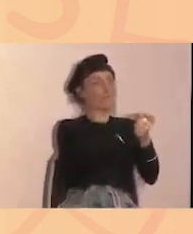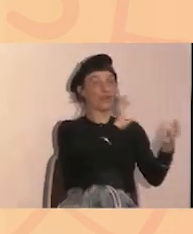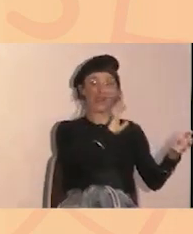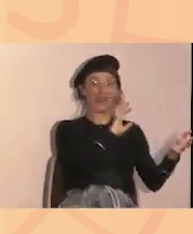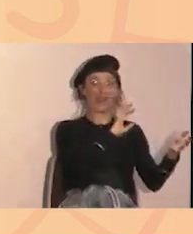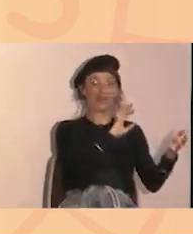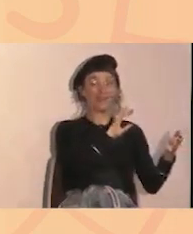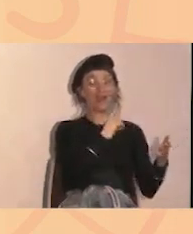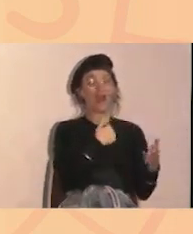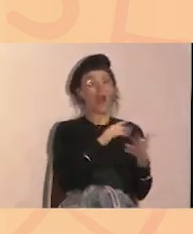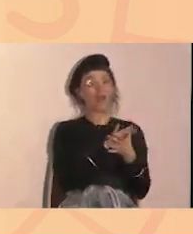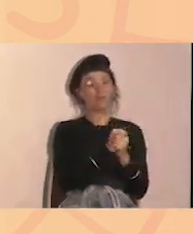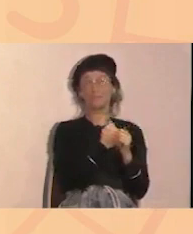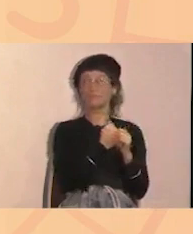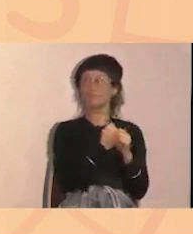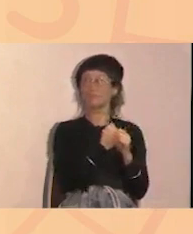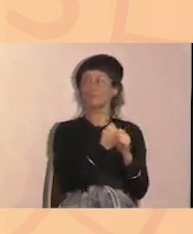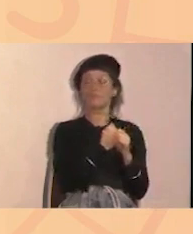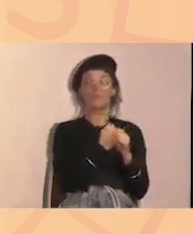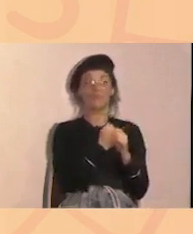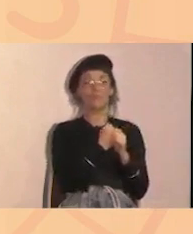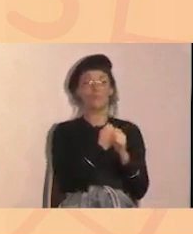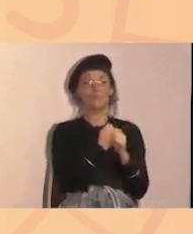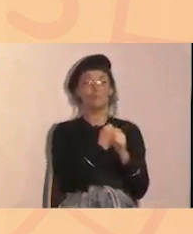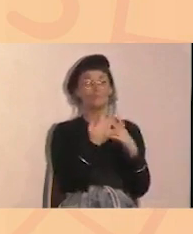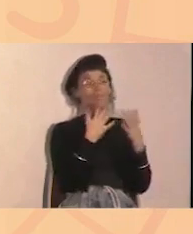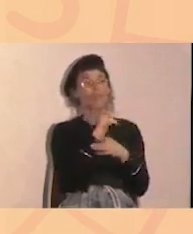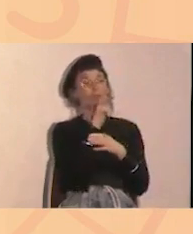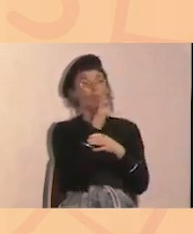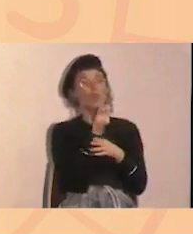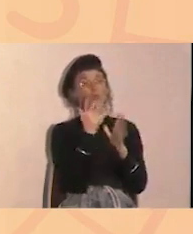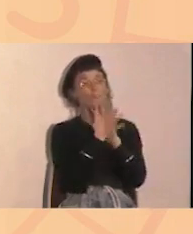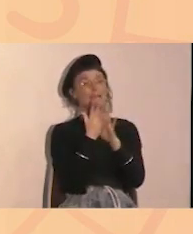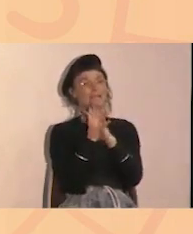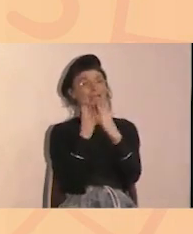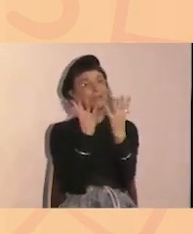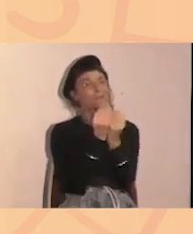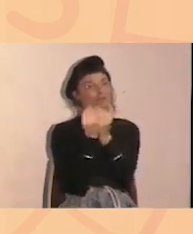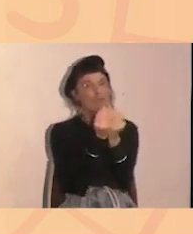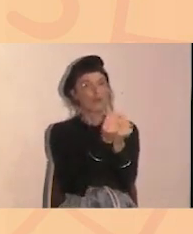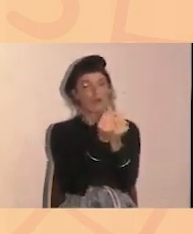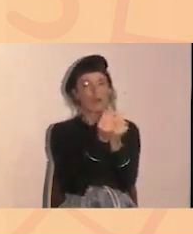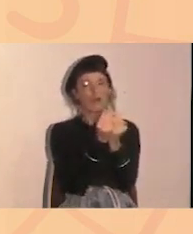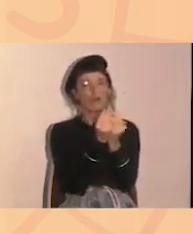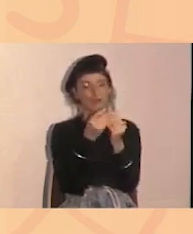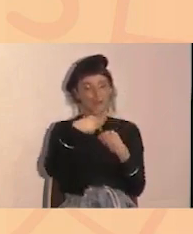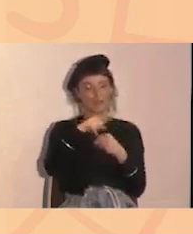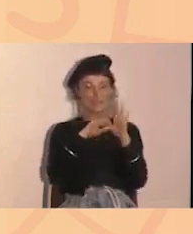But Nyinalanginy and the Nyoongar had to come together altogether. And so this exhibition, which I presented at